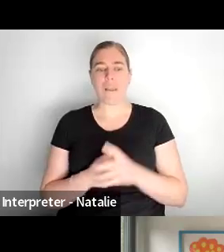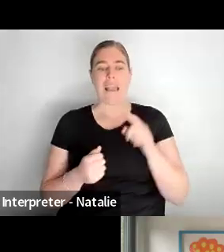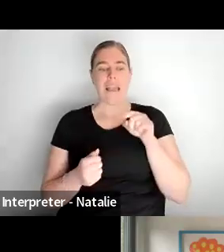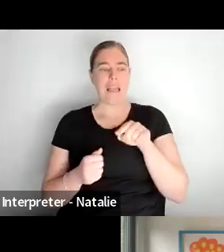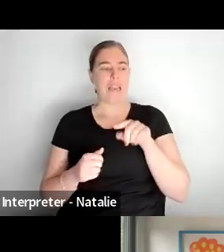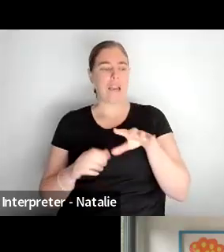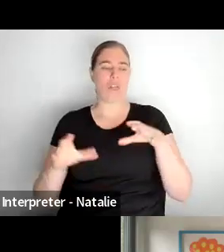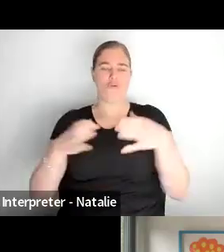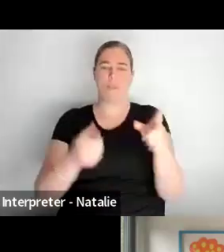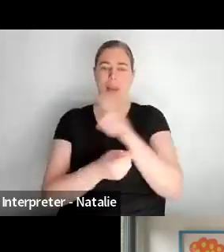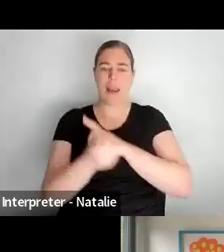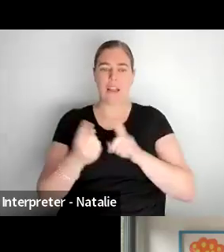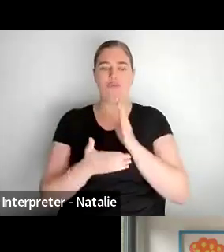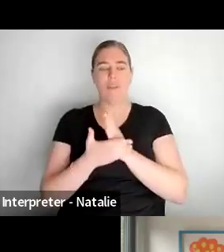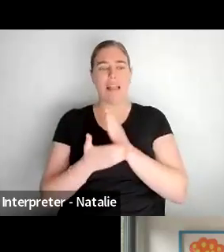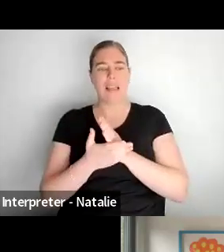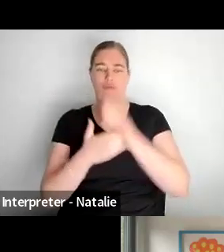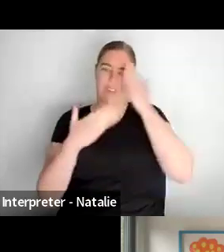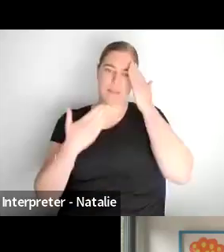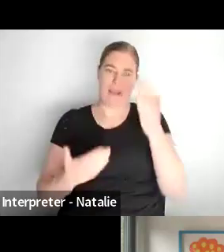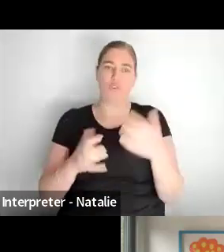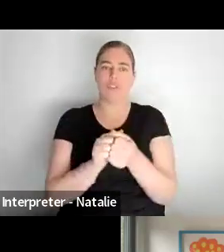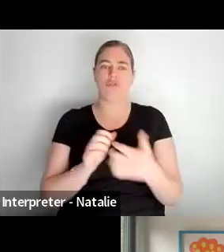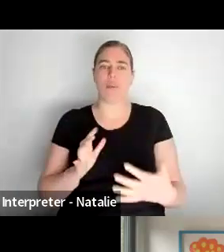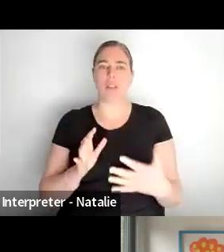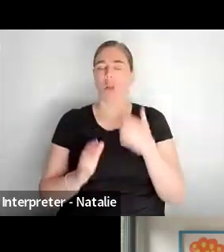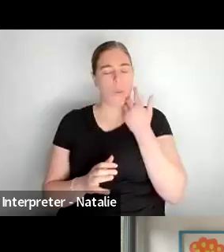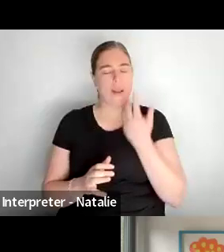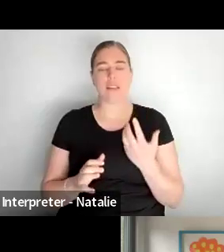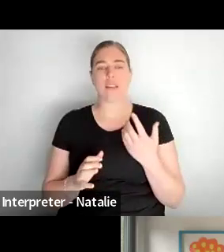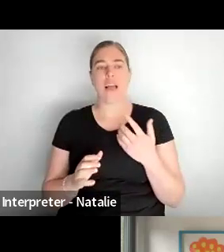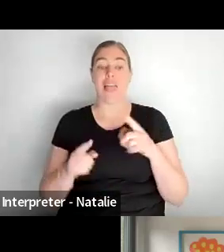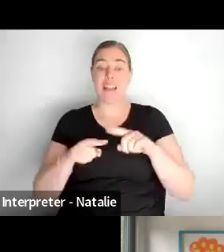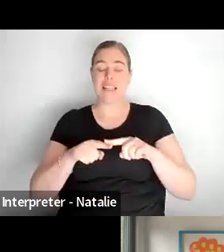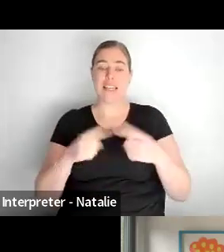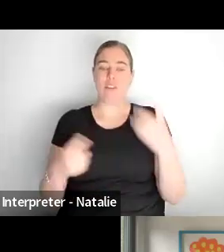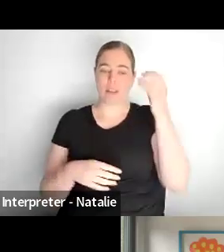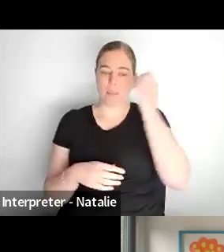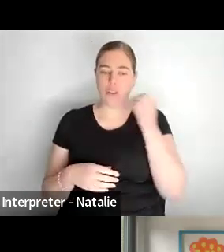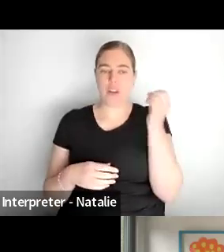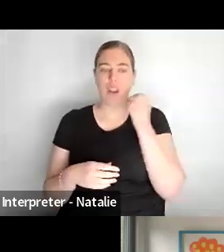that the disagreements are very respectful. In some cases the differences of opinion still